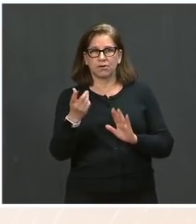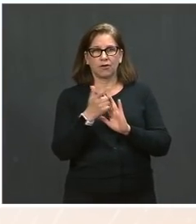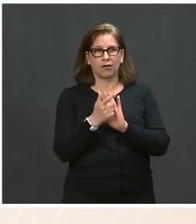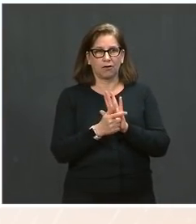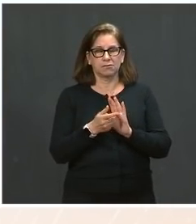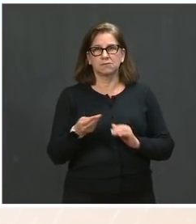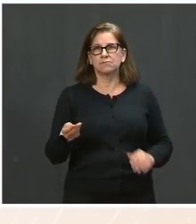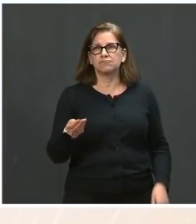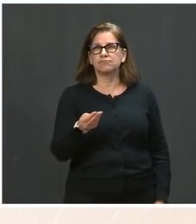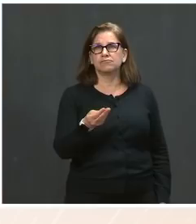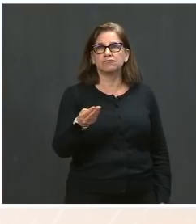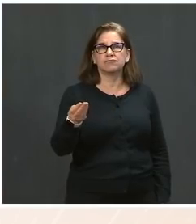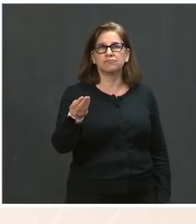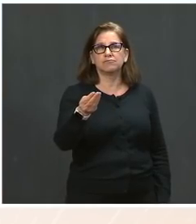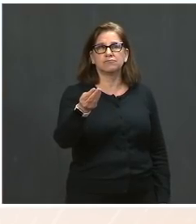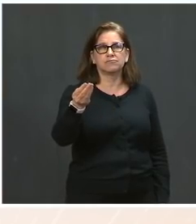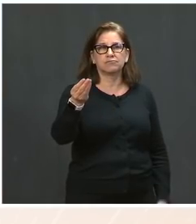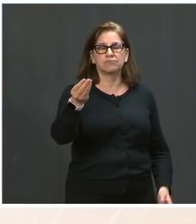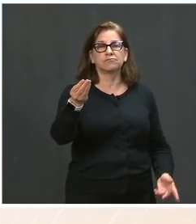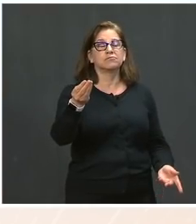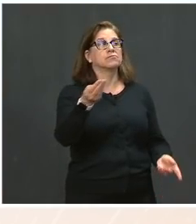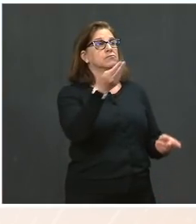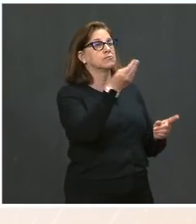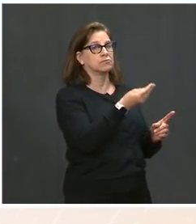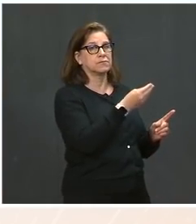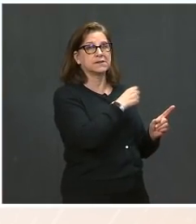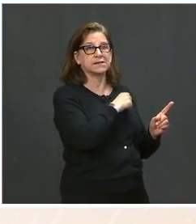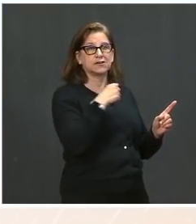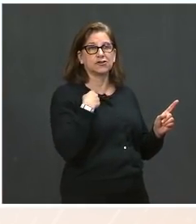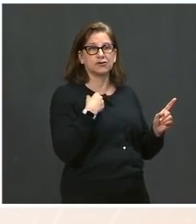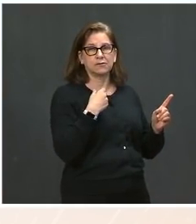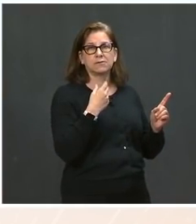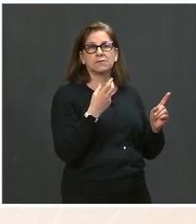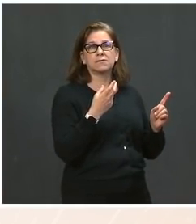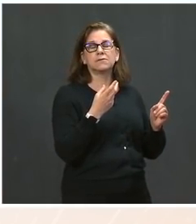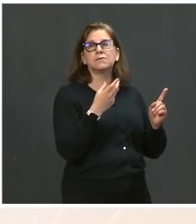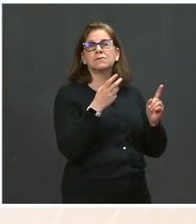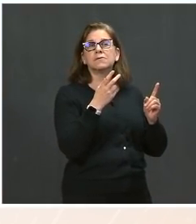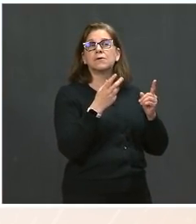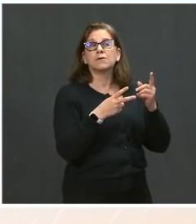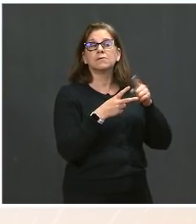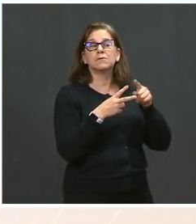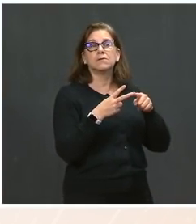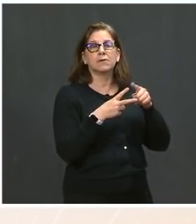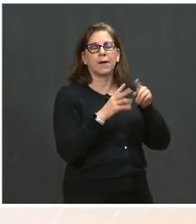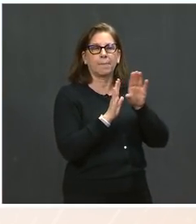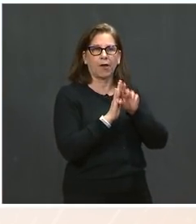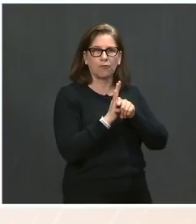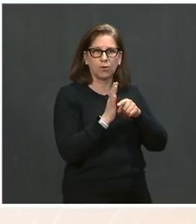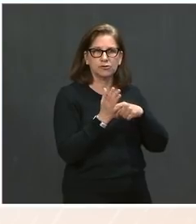There are two background check bills that have passed the House that can move to the Senate. He certainly is an advocate for those while, at the same time,